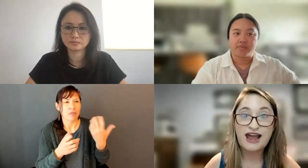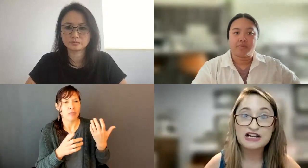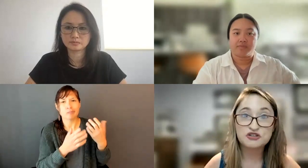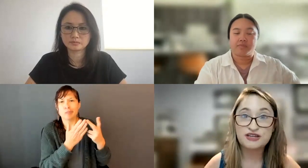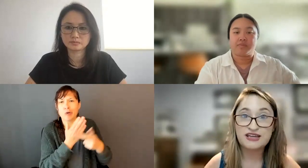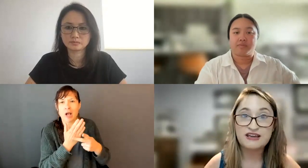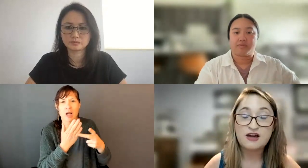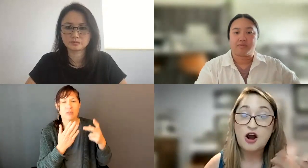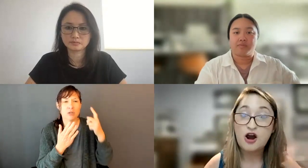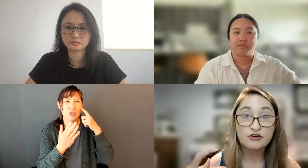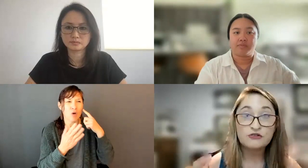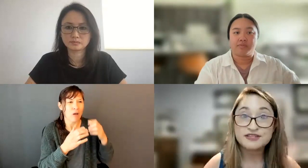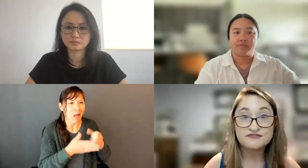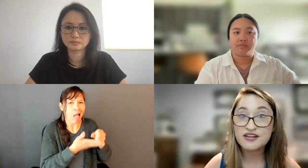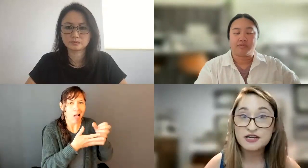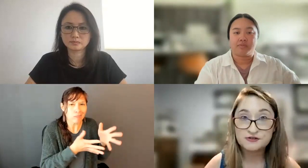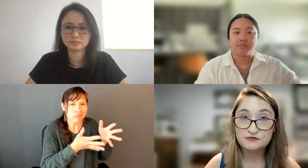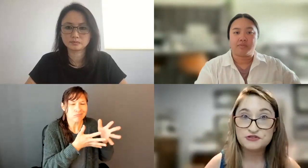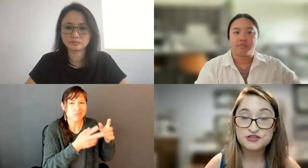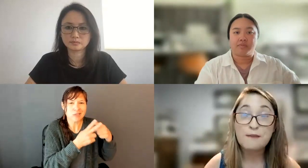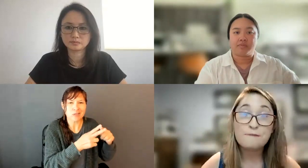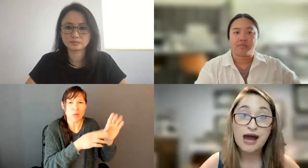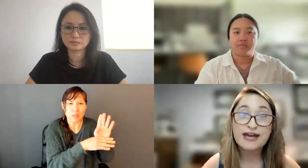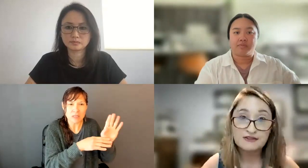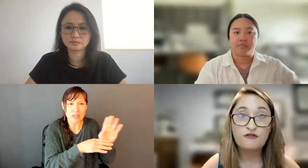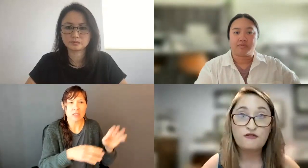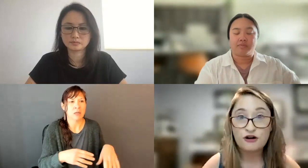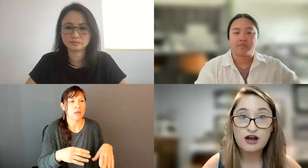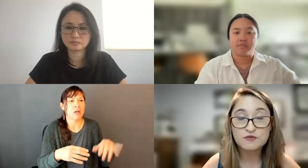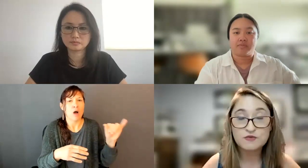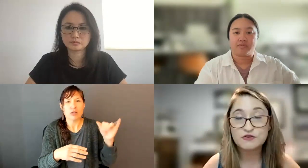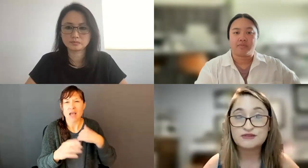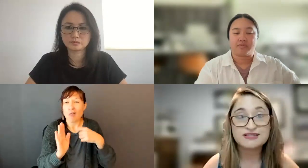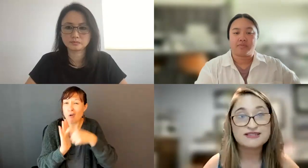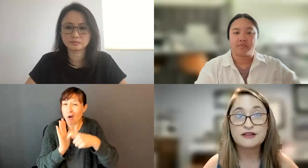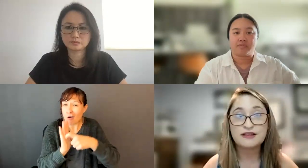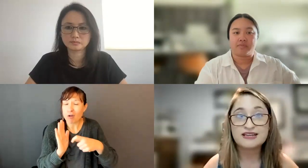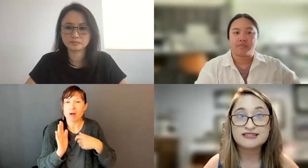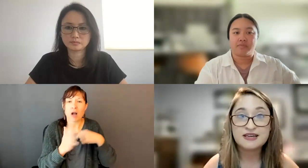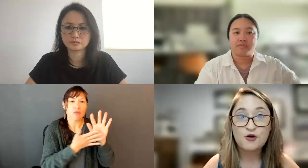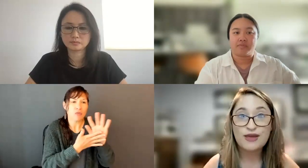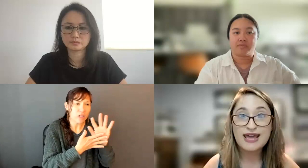are actually articles and videos by and for entrepreneurs with disabilities.